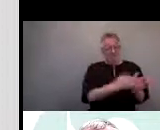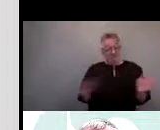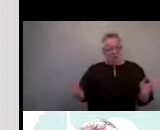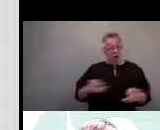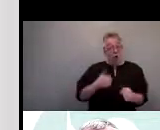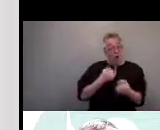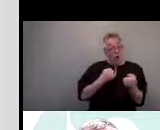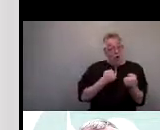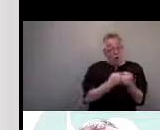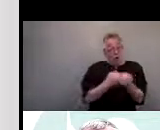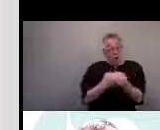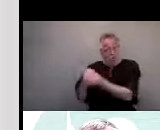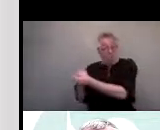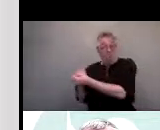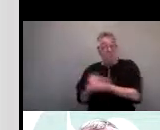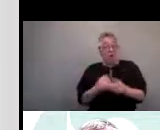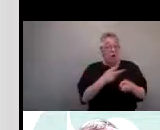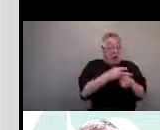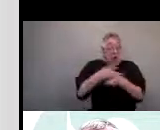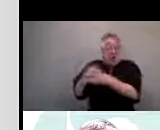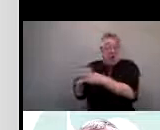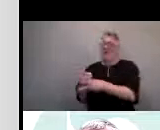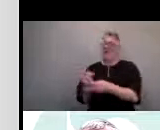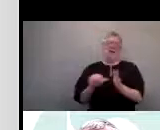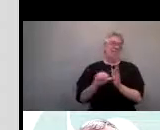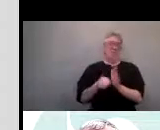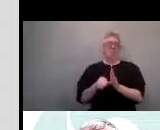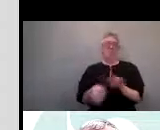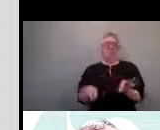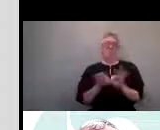cannot be underemphasized.